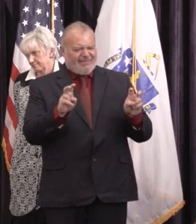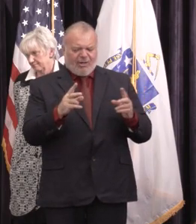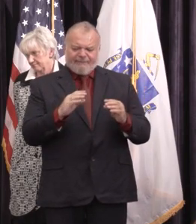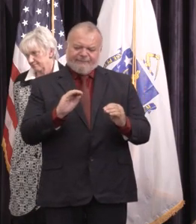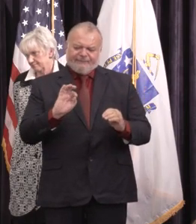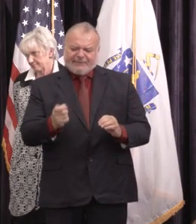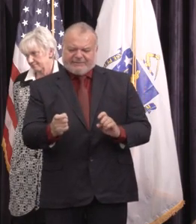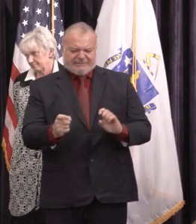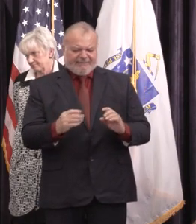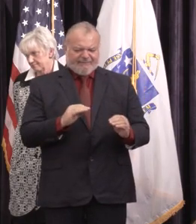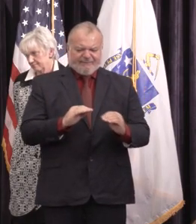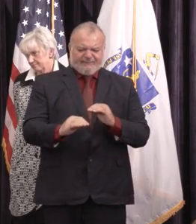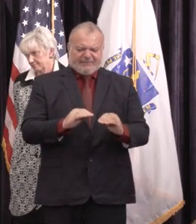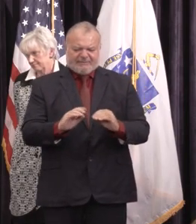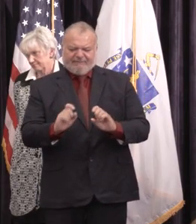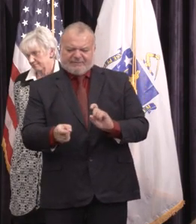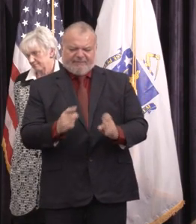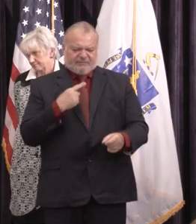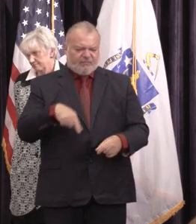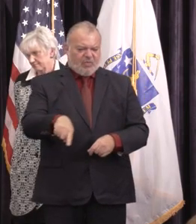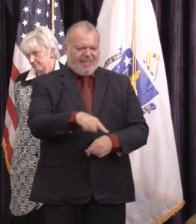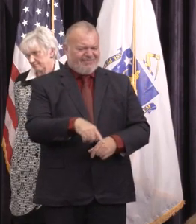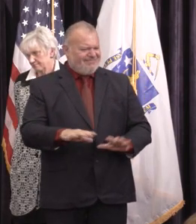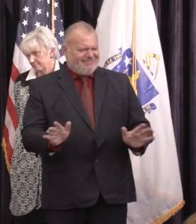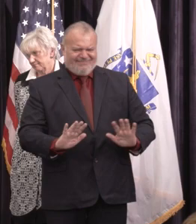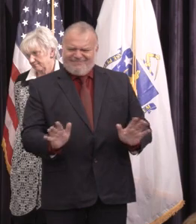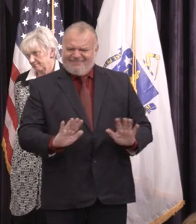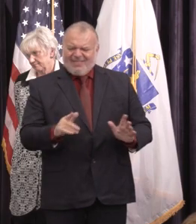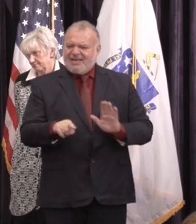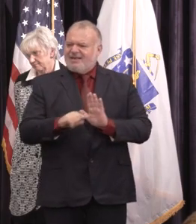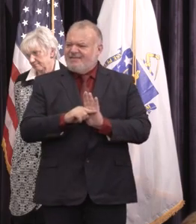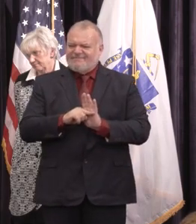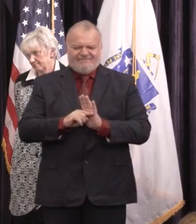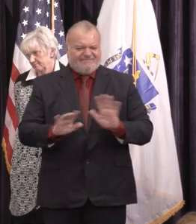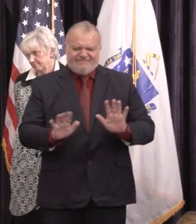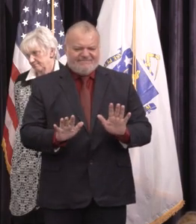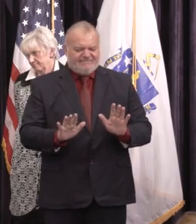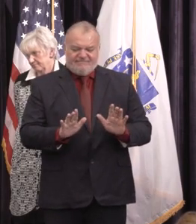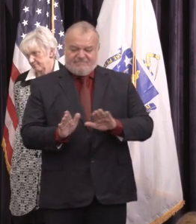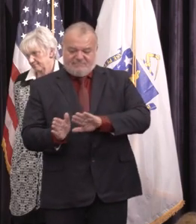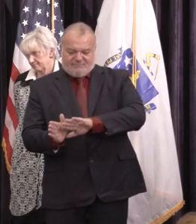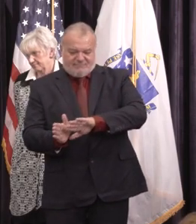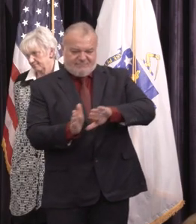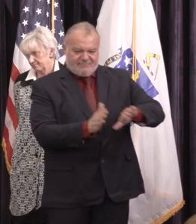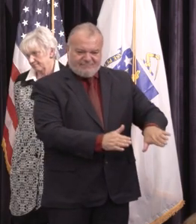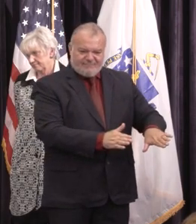are not broken. We're not trying to get over our disabilities. We're focusing on heightening our